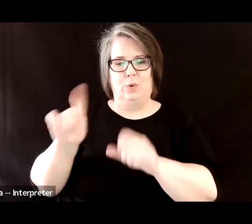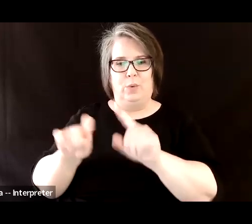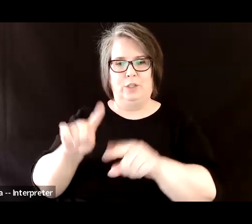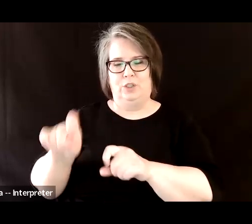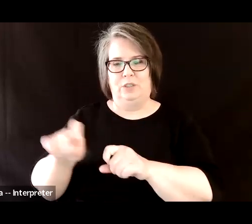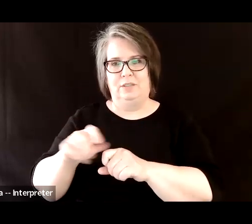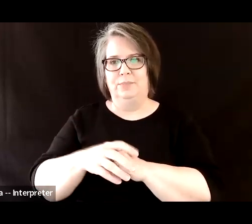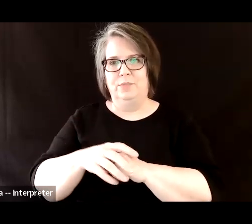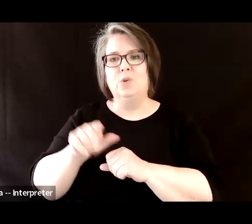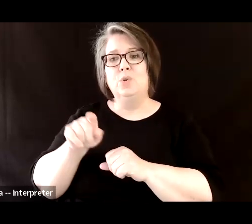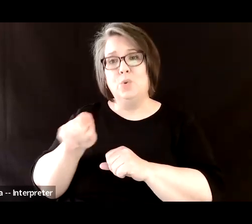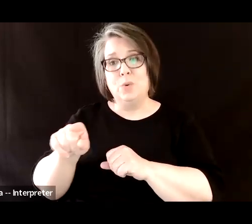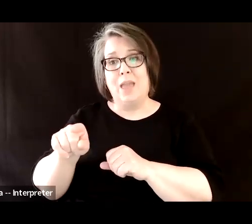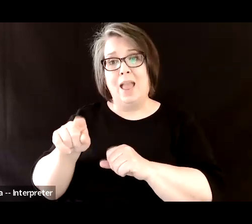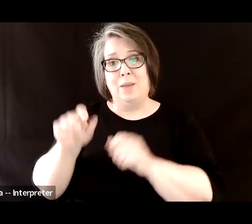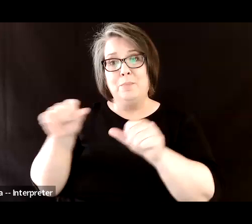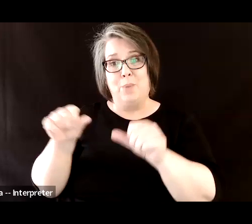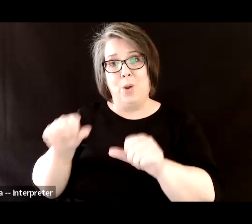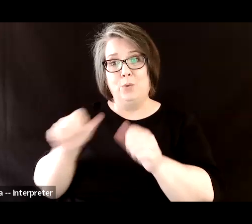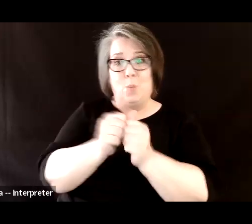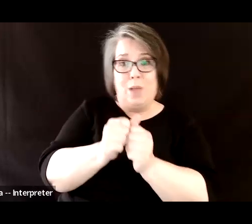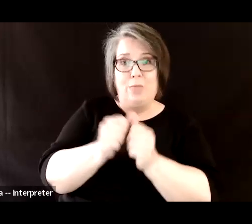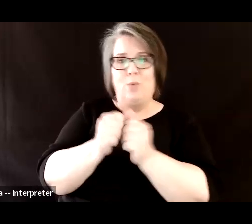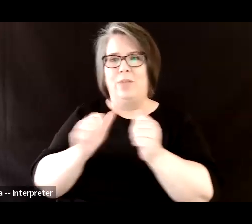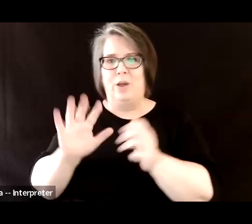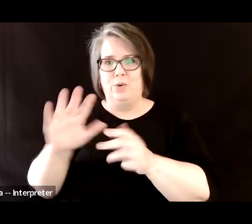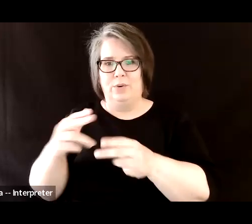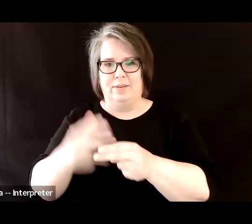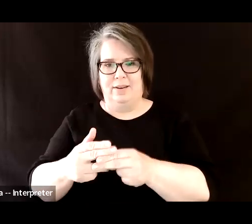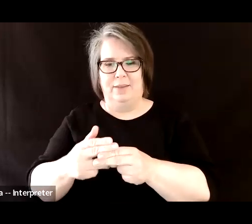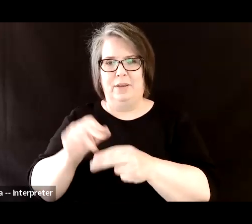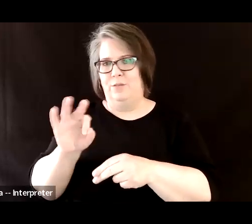prefer, or use your name. If you do have any issues with